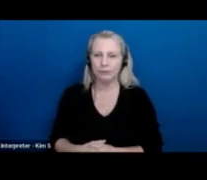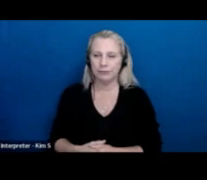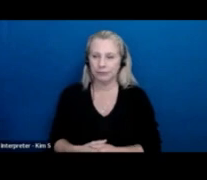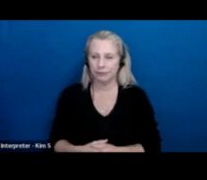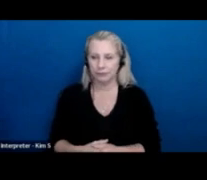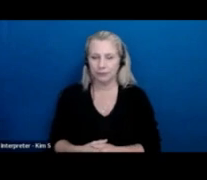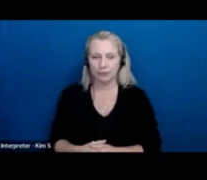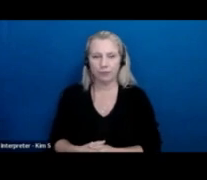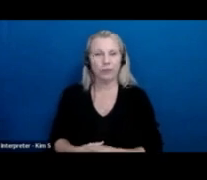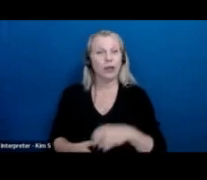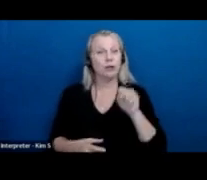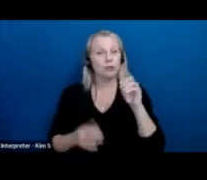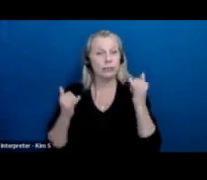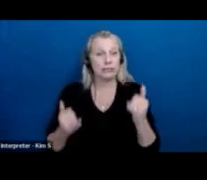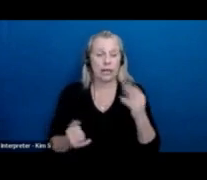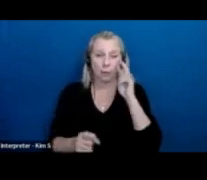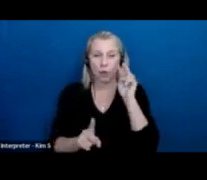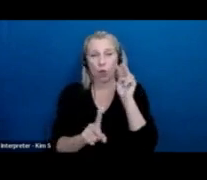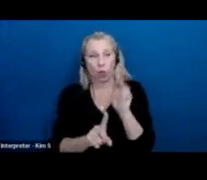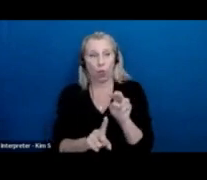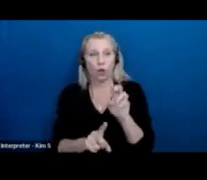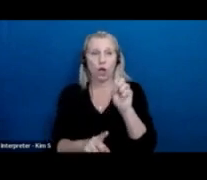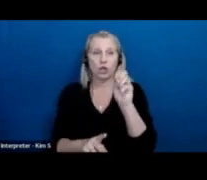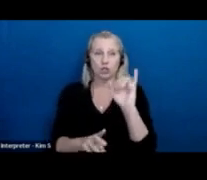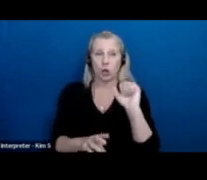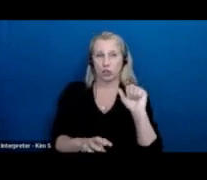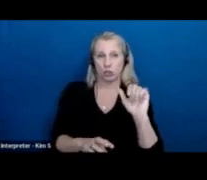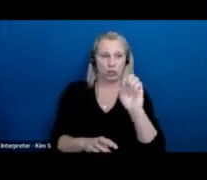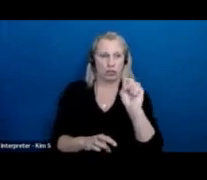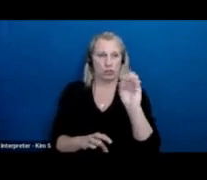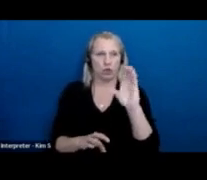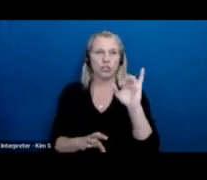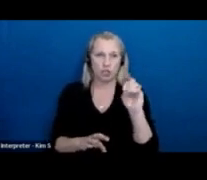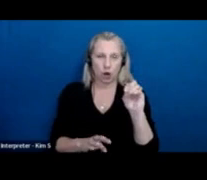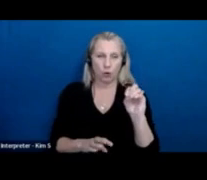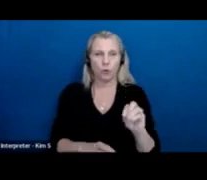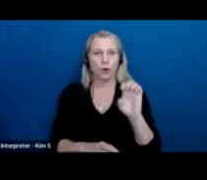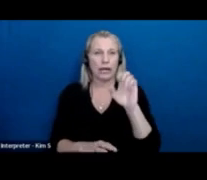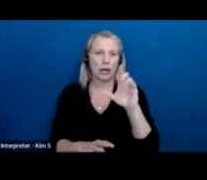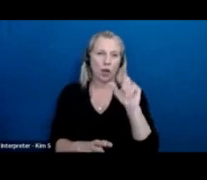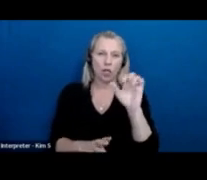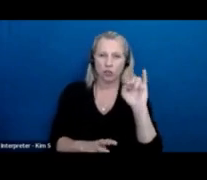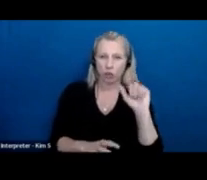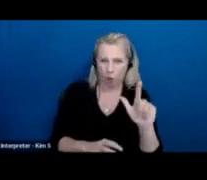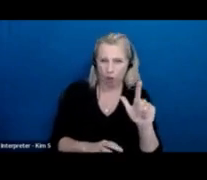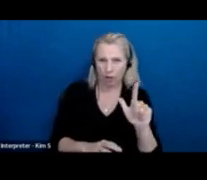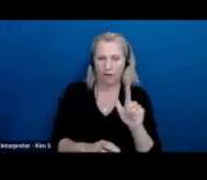So let's take a look at the socioeconomic, ecological framework. So this idea is that